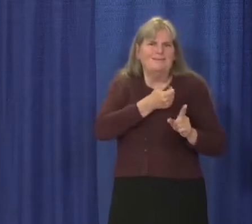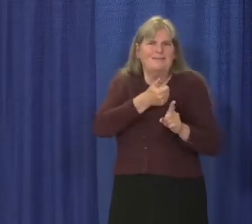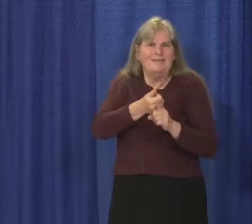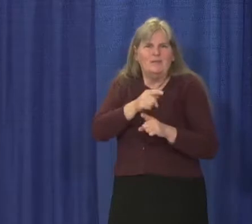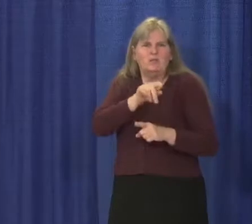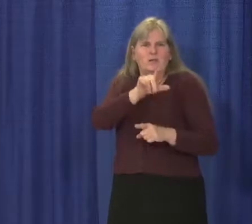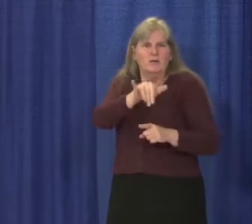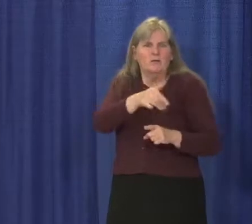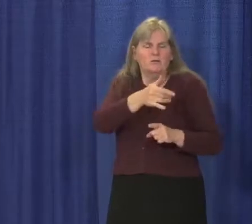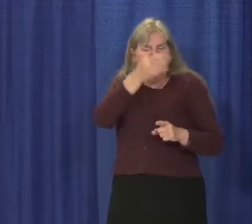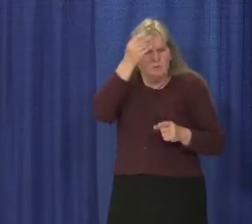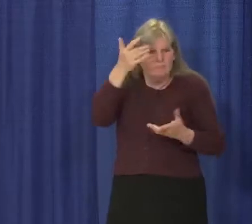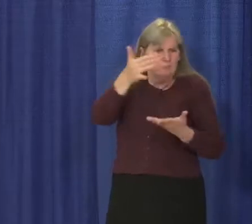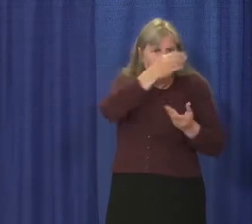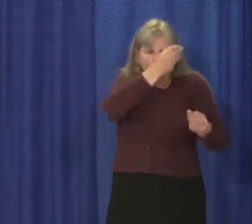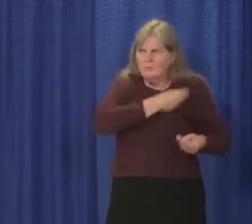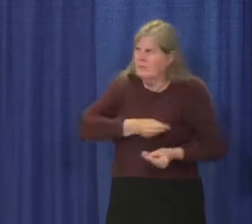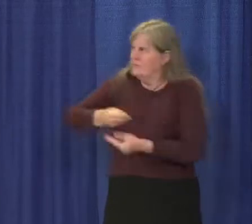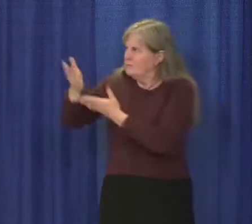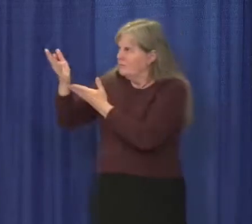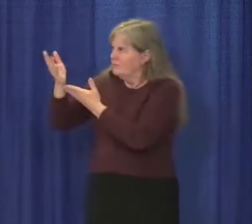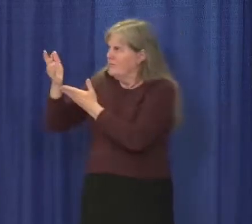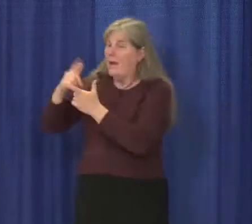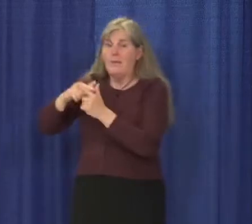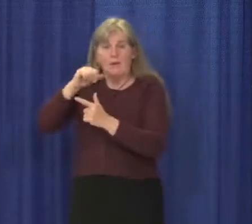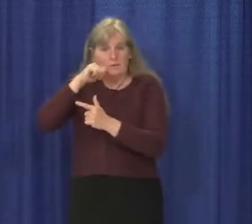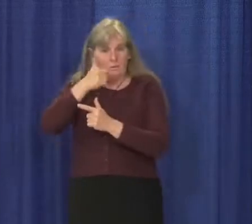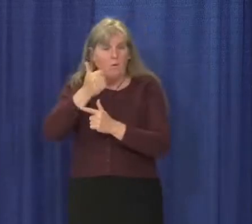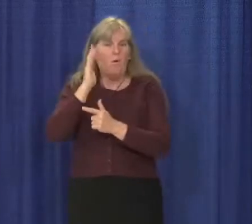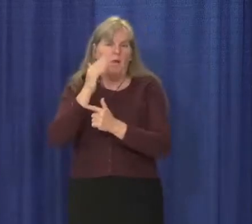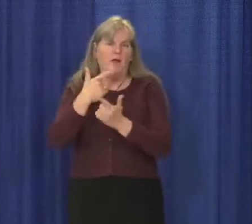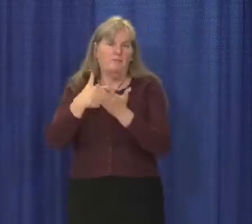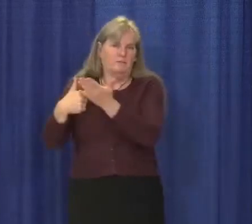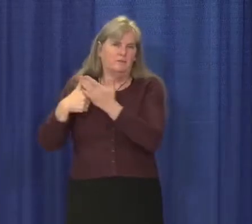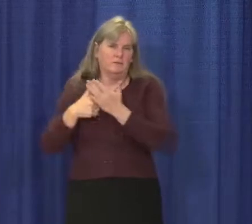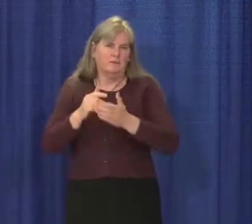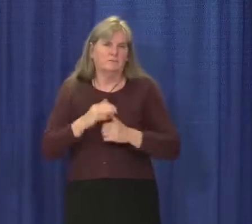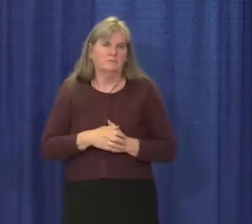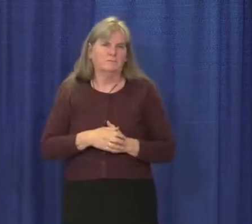happens tomorrow. Pat: We will move to Tim